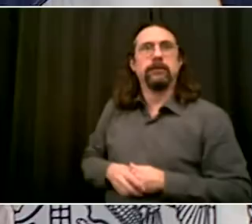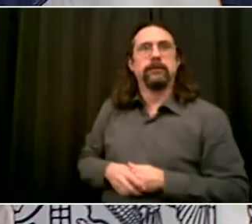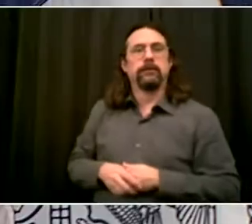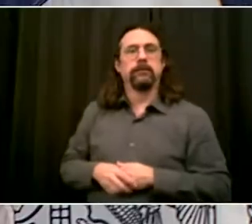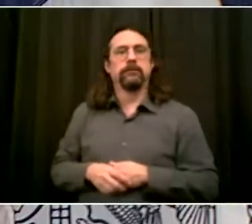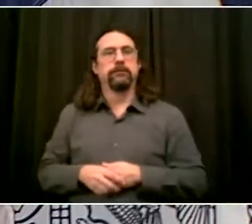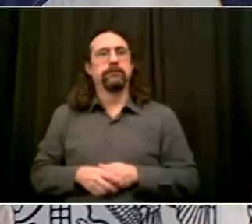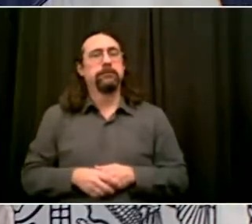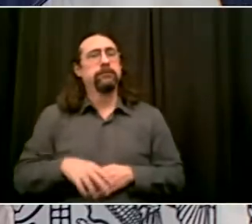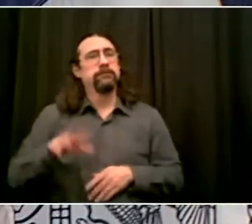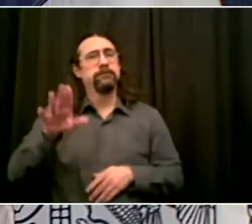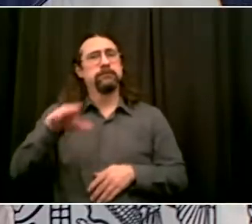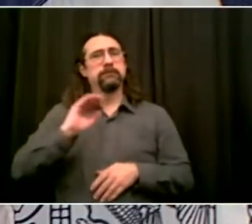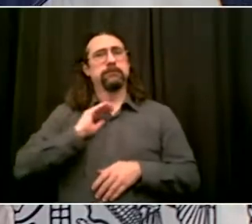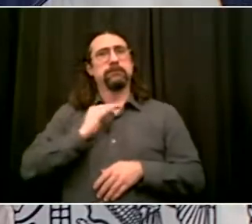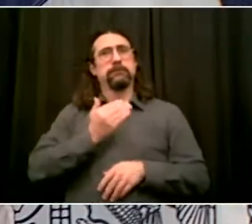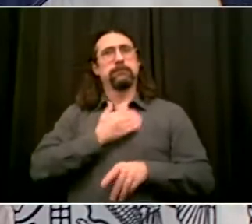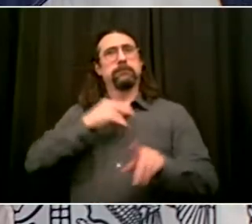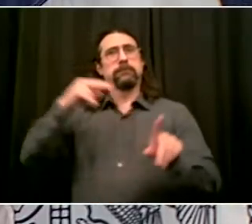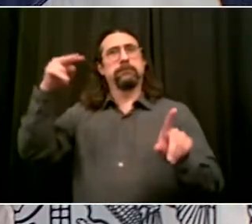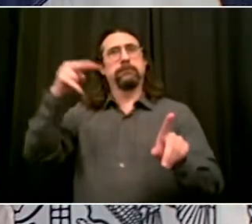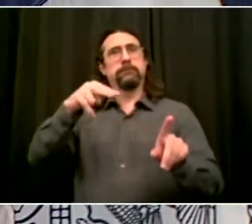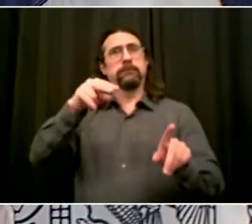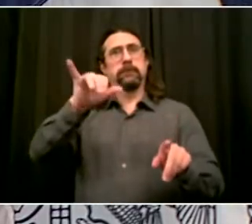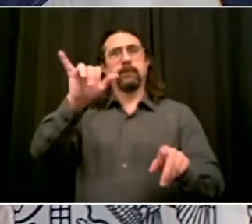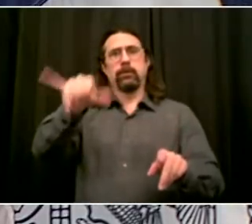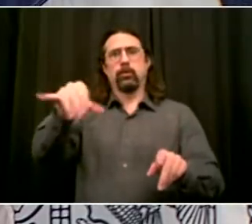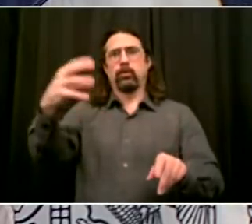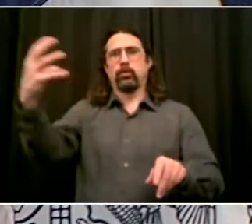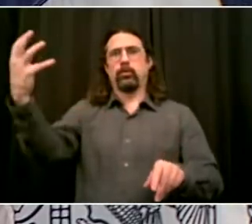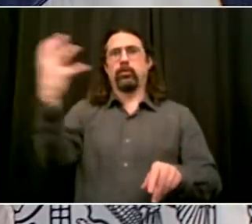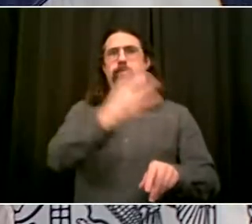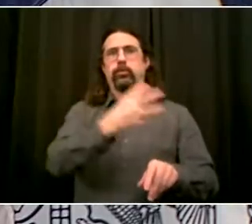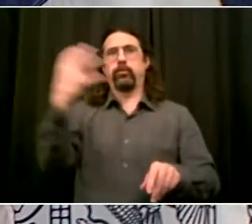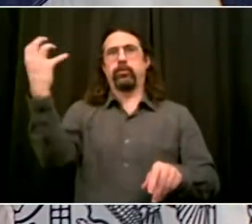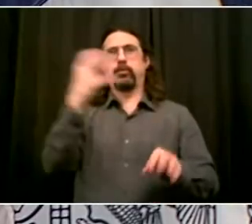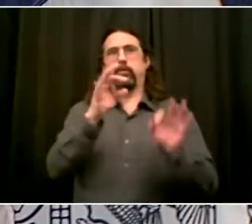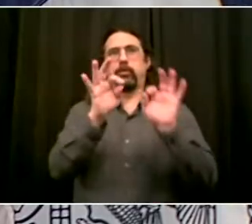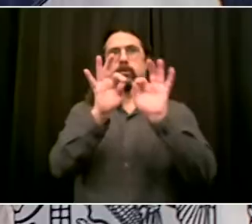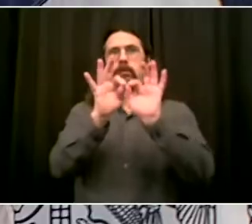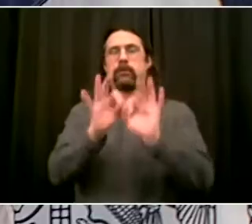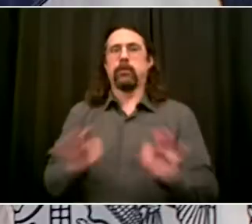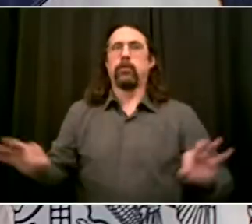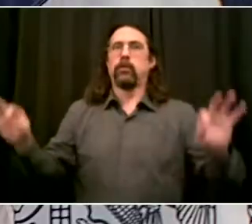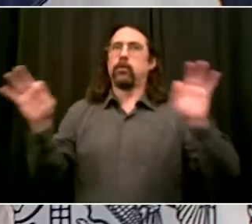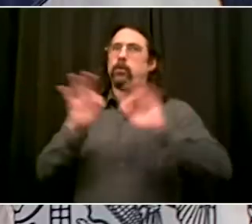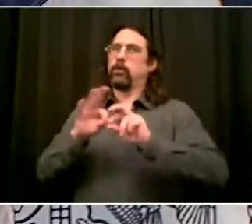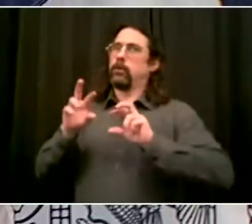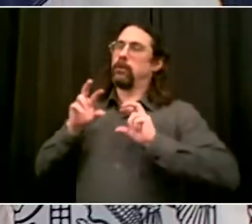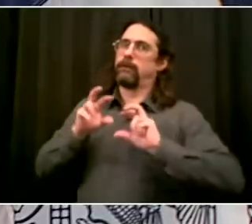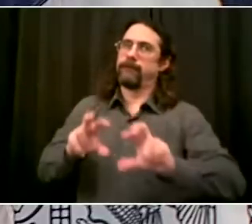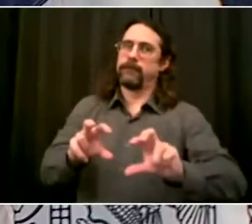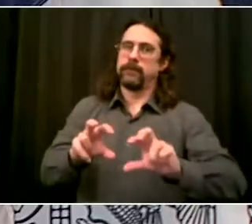GOIOI TNGO O E BTHE LEAANGDI EDGE OF NEW YORK CITY BECOMING THE PUBLIC HEALTH CAPITAL IN THE WORLD. IT IS GOING TO BE ABSOLUTELY SHOULDER TO SHOULDER WITH